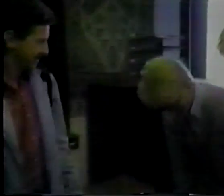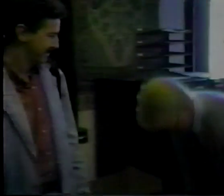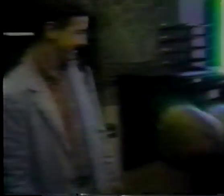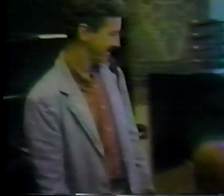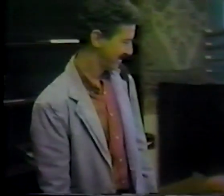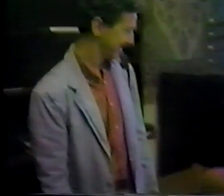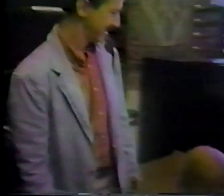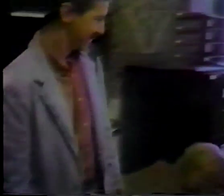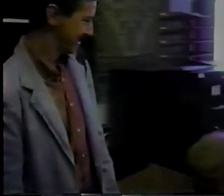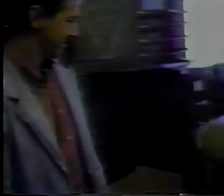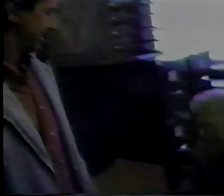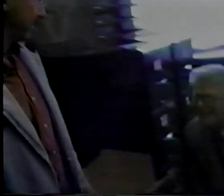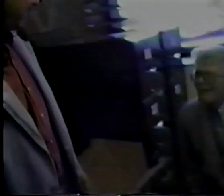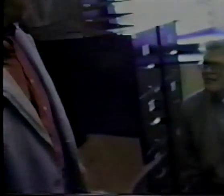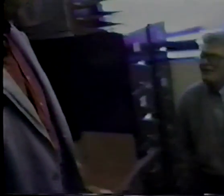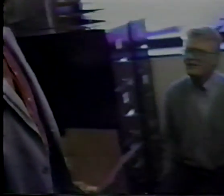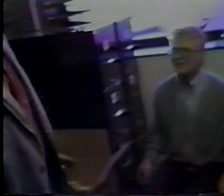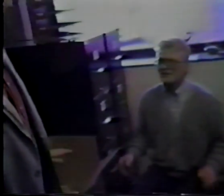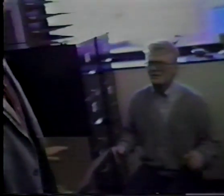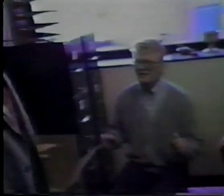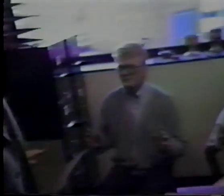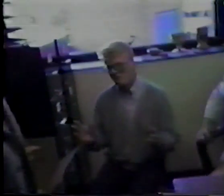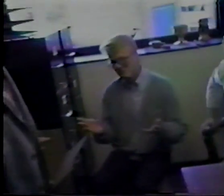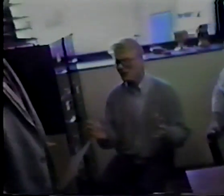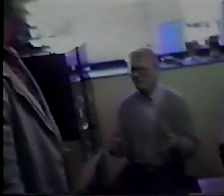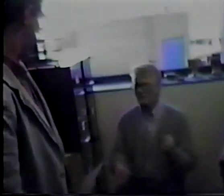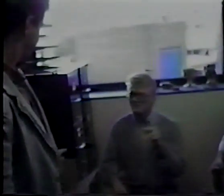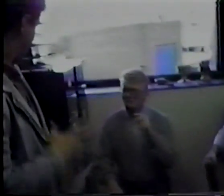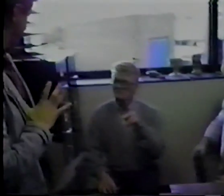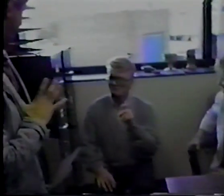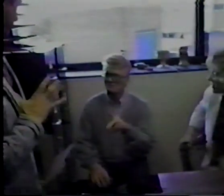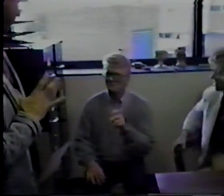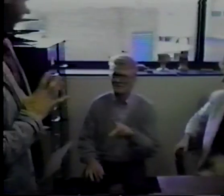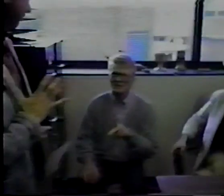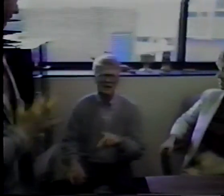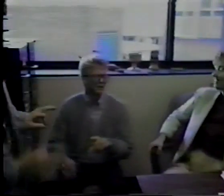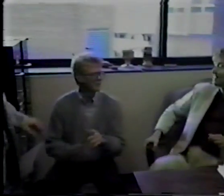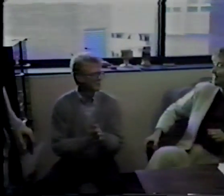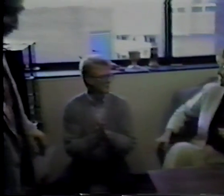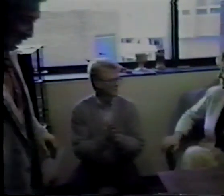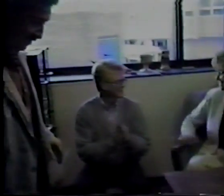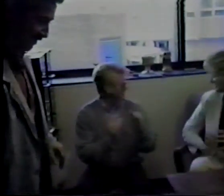Professor: Alright? Interpreter:Yeah.